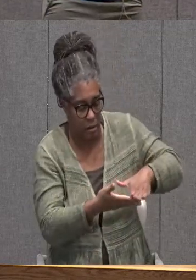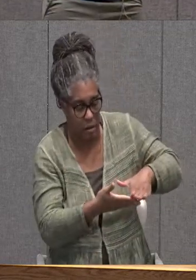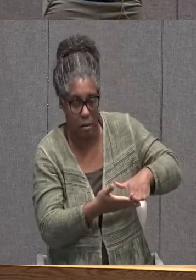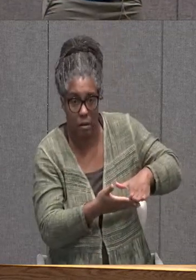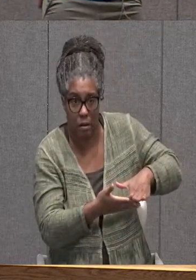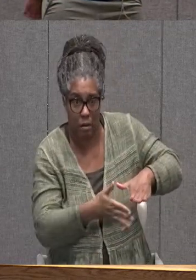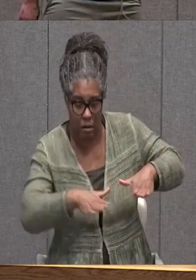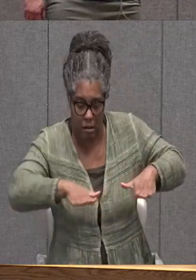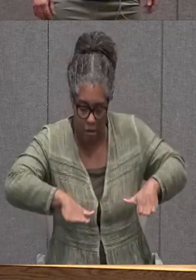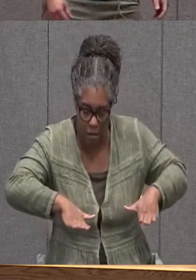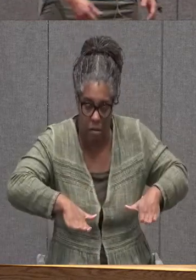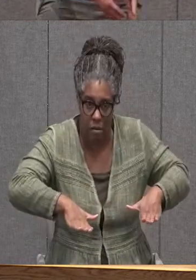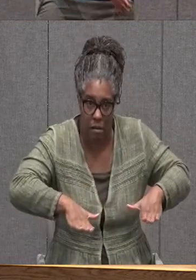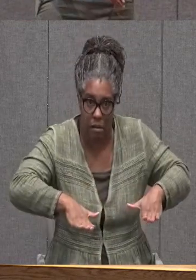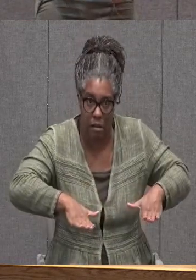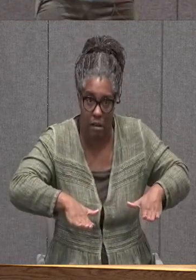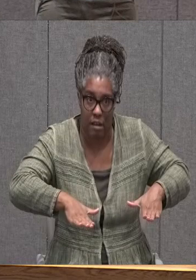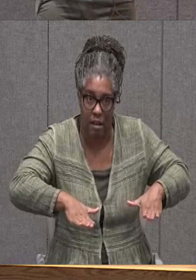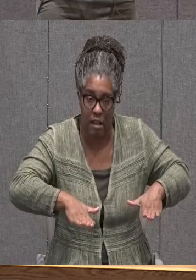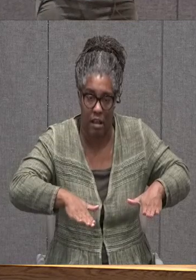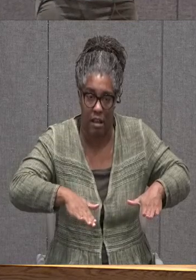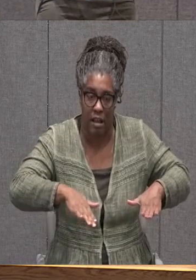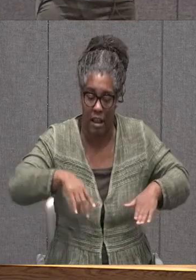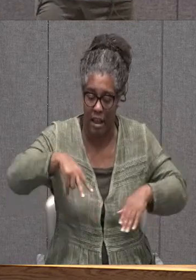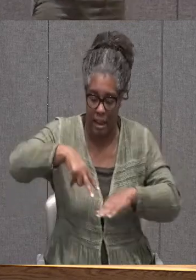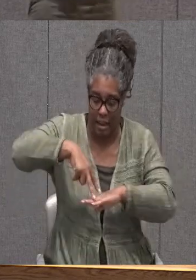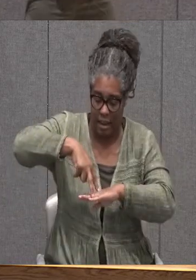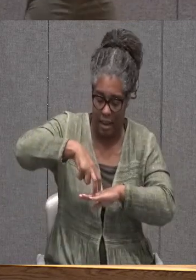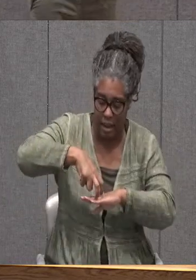you're looking where you want to go, and you're ready to move any direction.